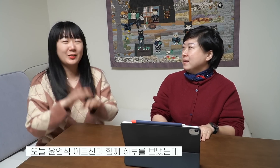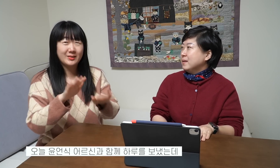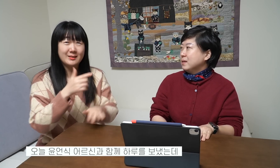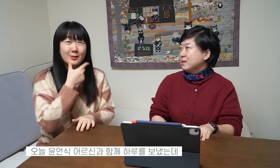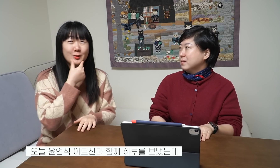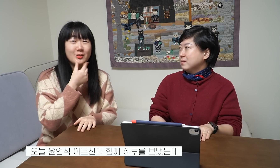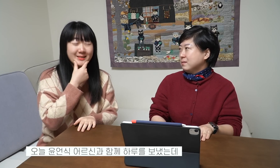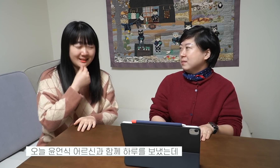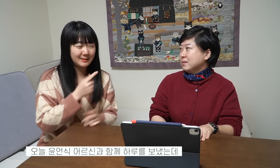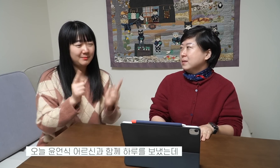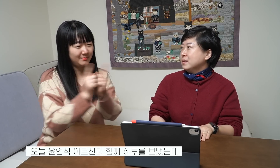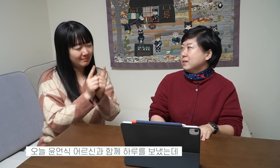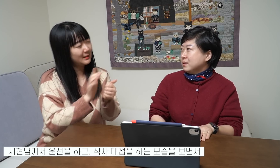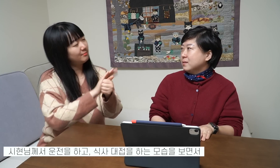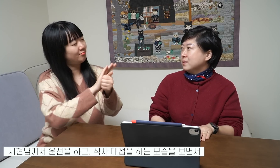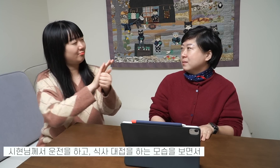I spent a day with Yun Eon-shik today,